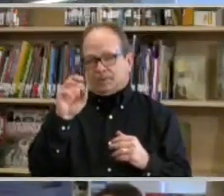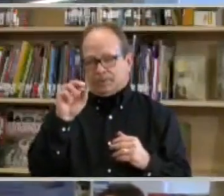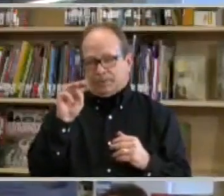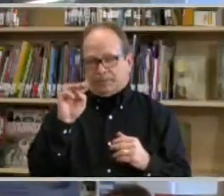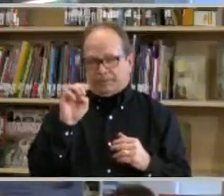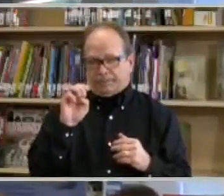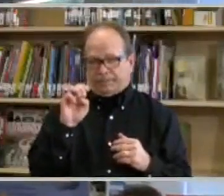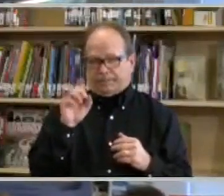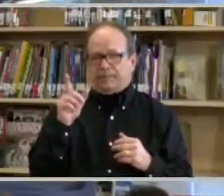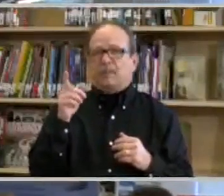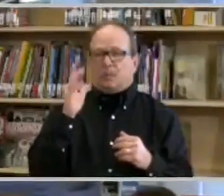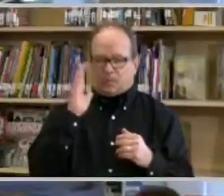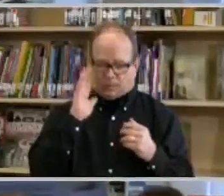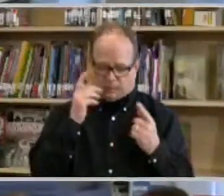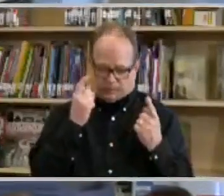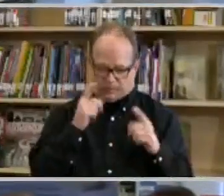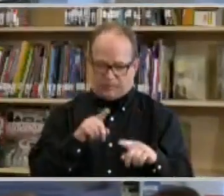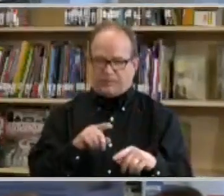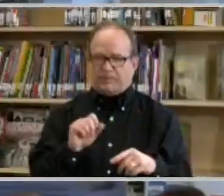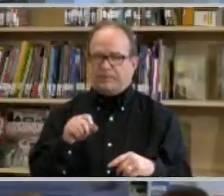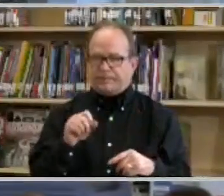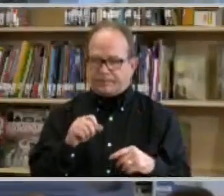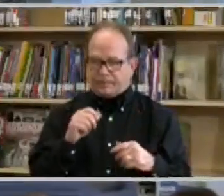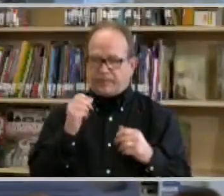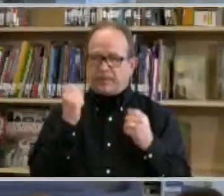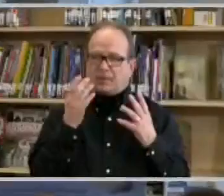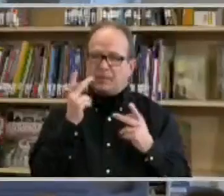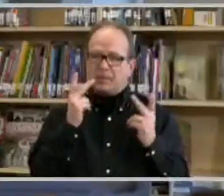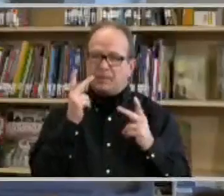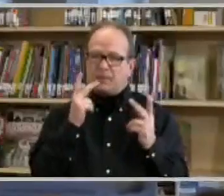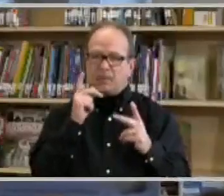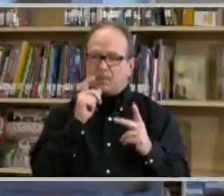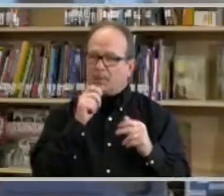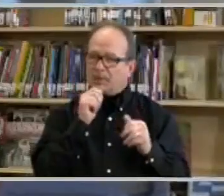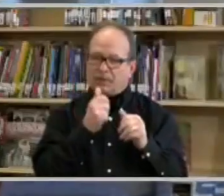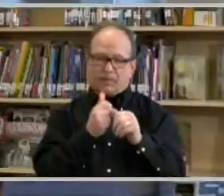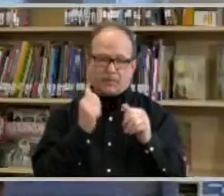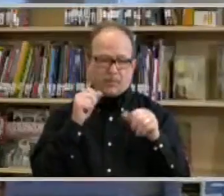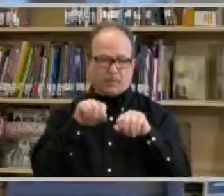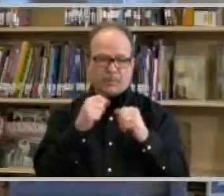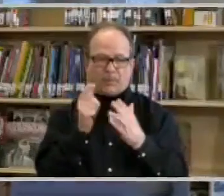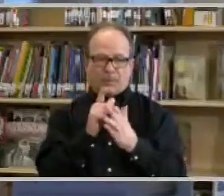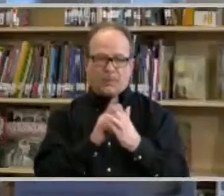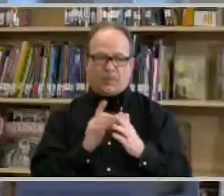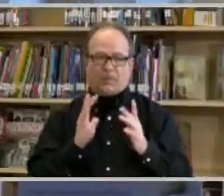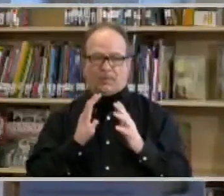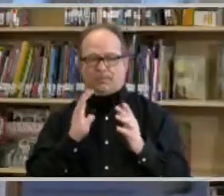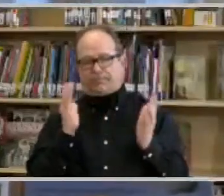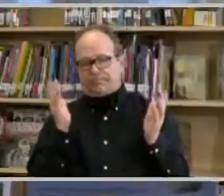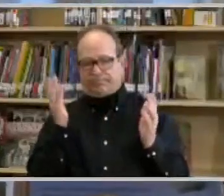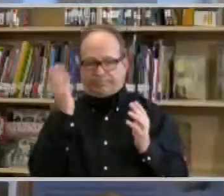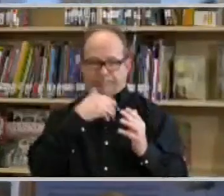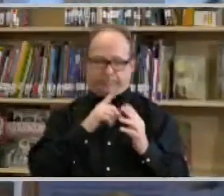OF OUR POLICE LEADERSHIP. WE WANT TO SEND A STRONG MESSAGE